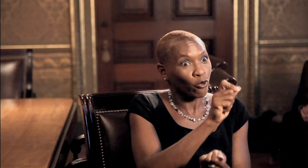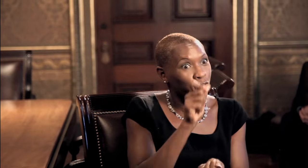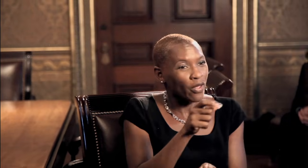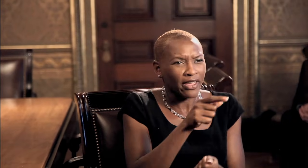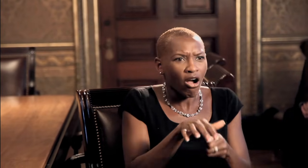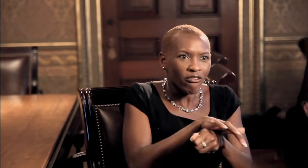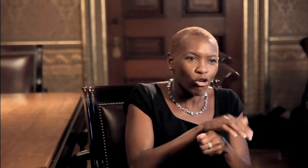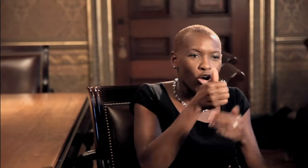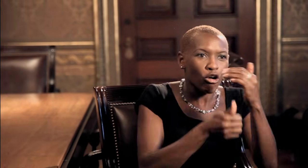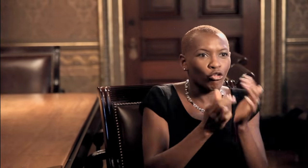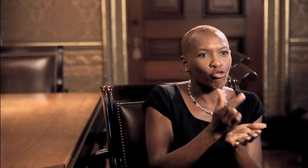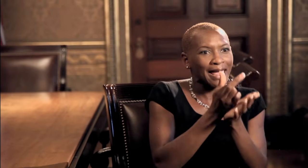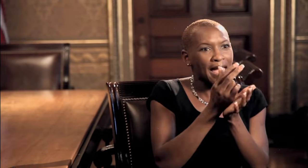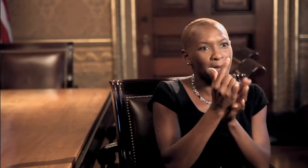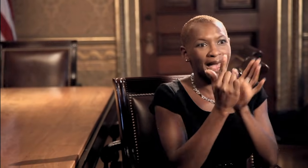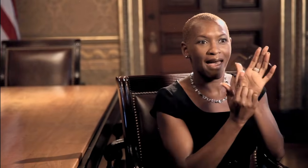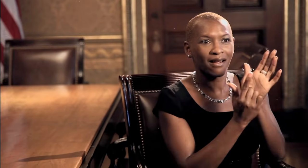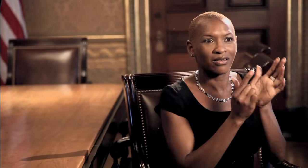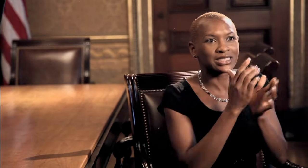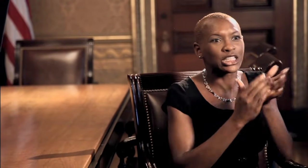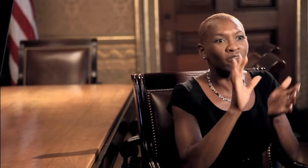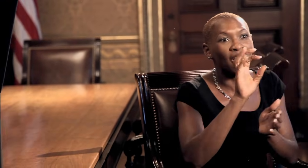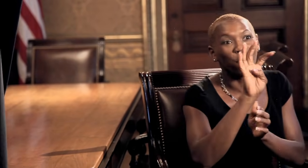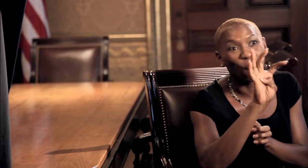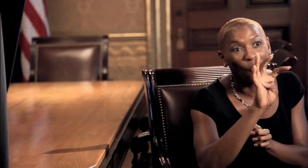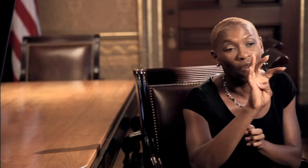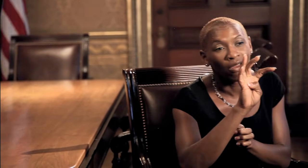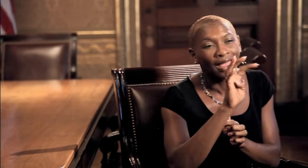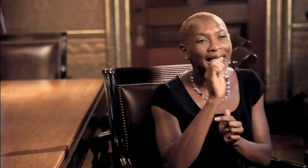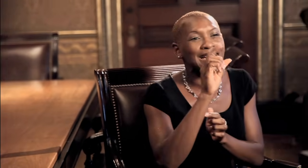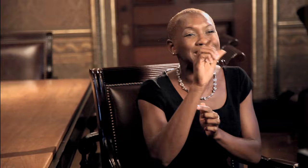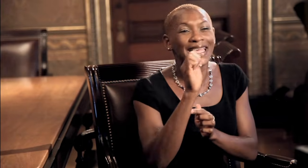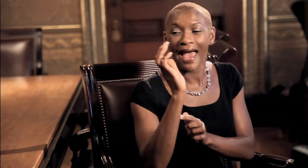Therefore they were covered under the Rehab Act, Section 504.